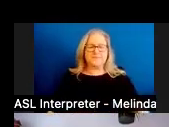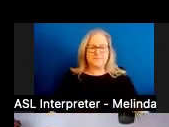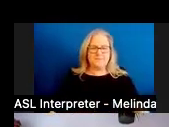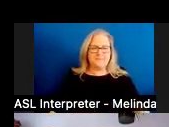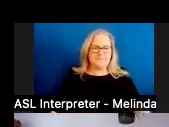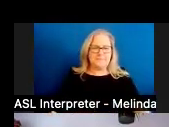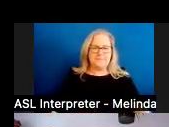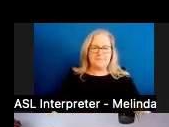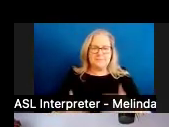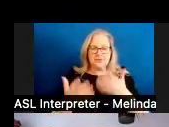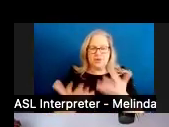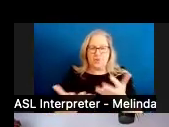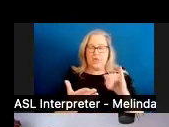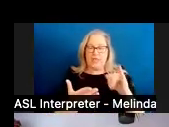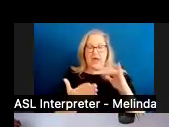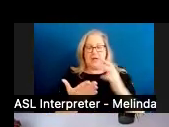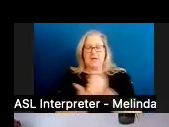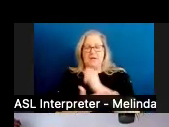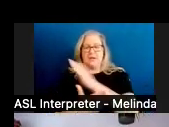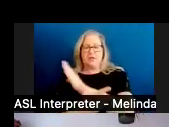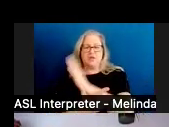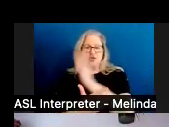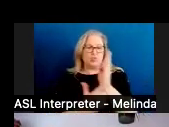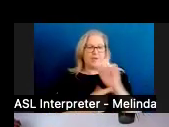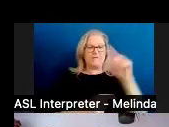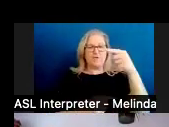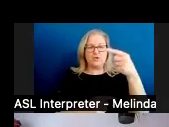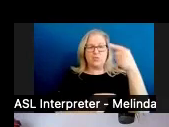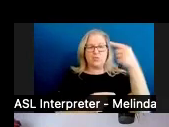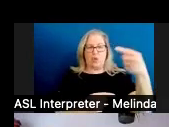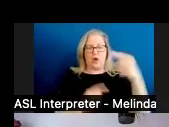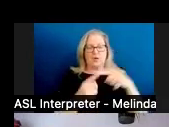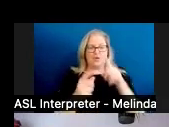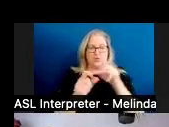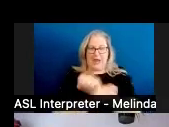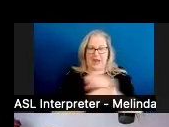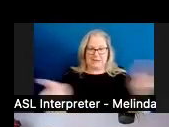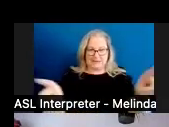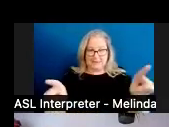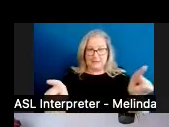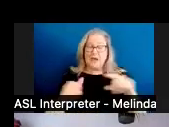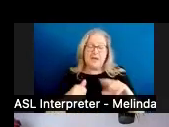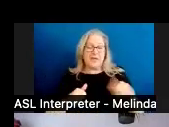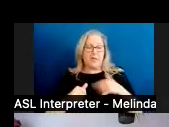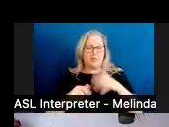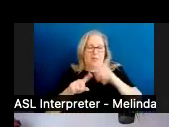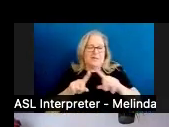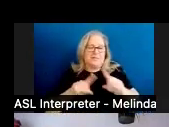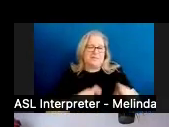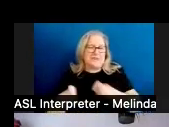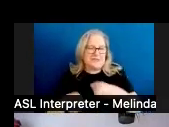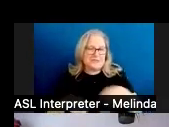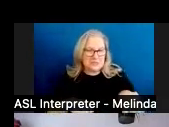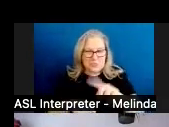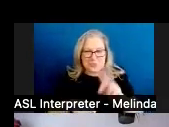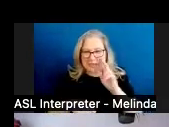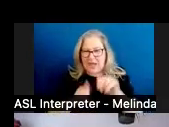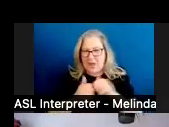Sean Hine: So that gets us to our first one to fire off to you all. So, Elyse, this is where we're going to test you on this one, too, just to see how fast things can go.